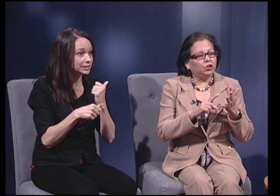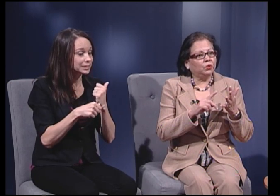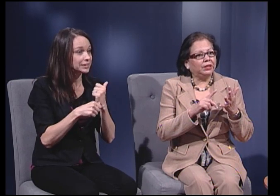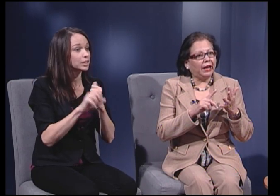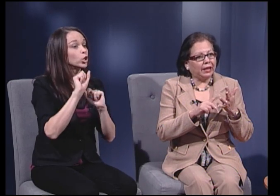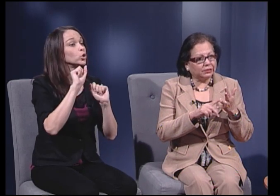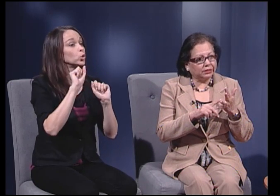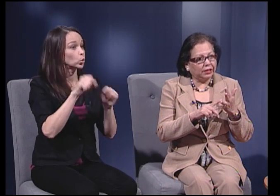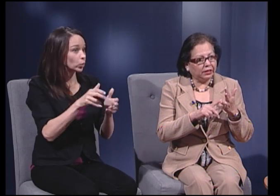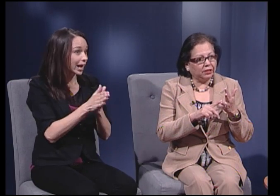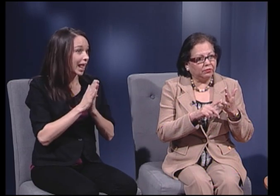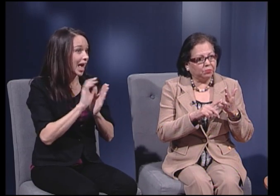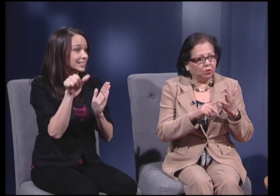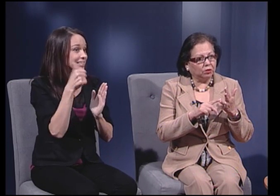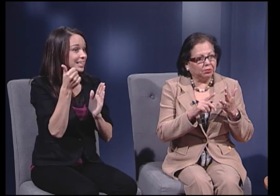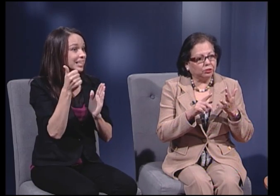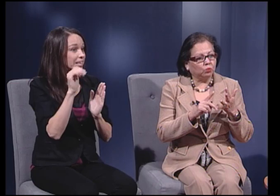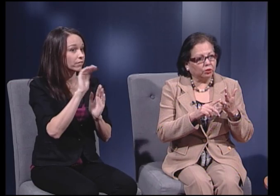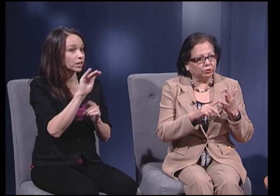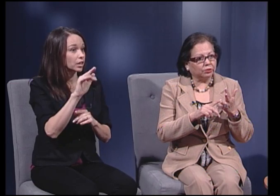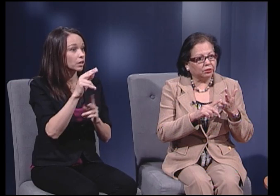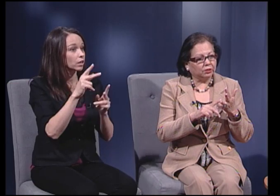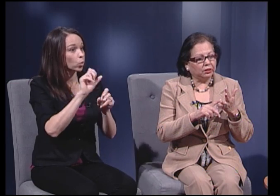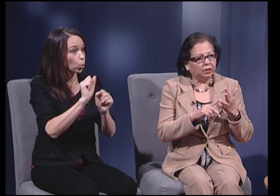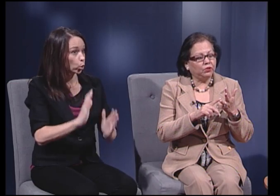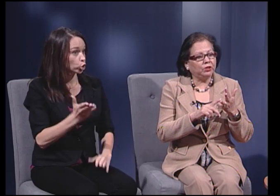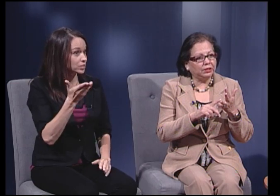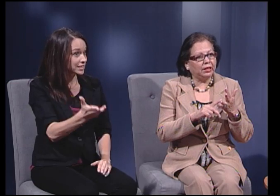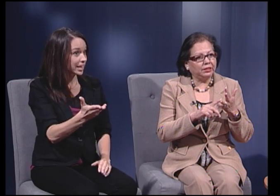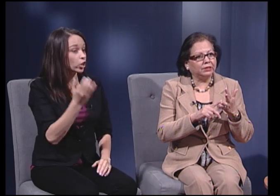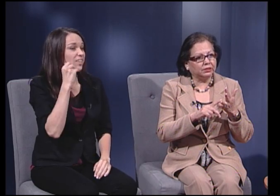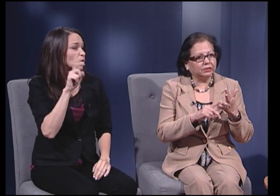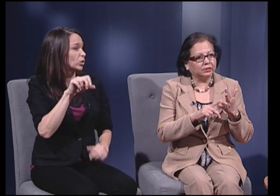You can ask any of the polling place workers if you need any assistance.